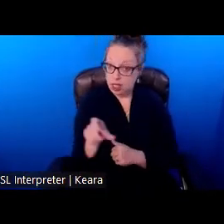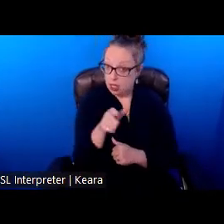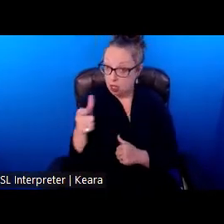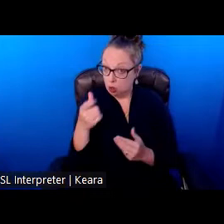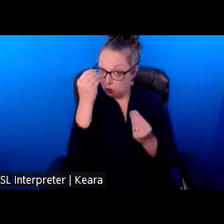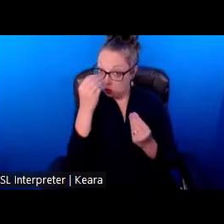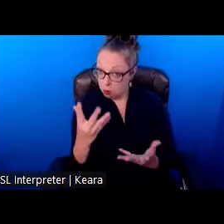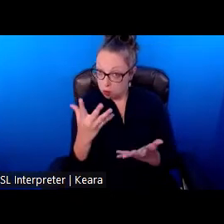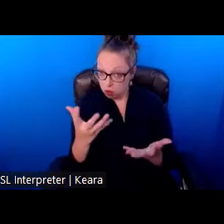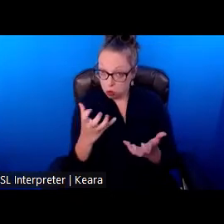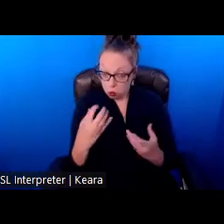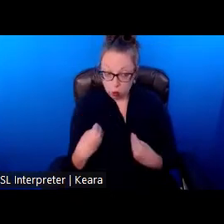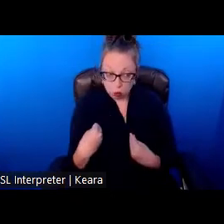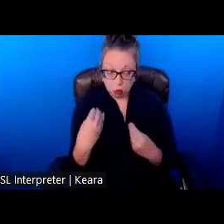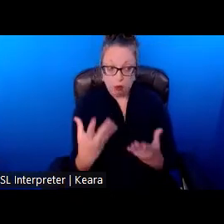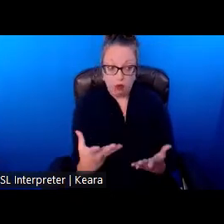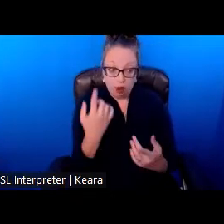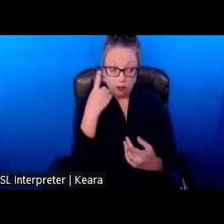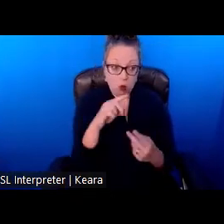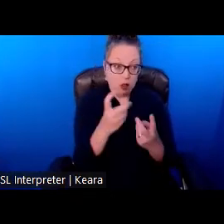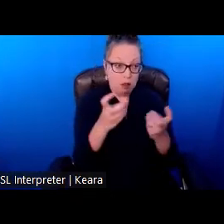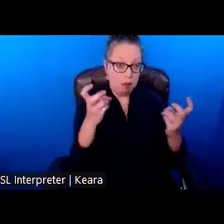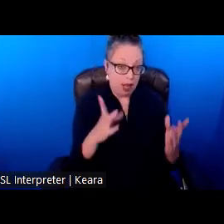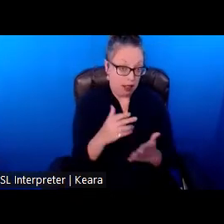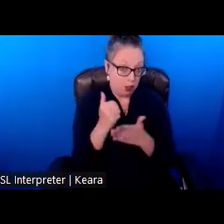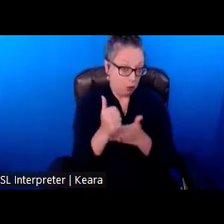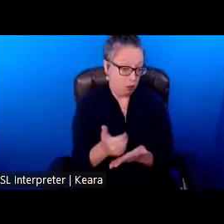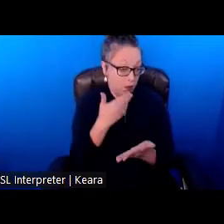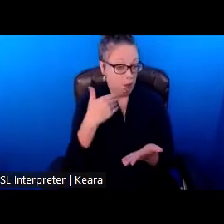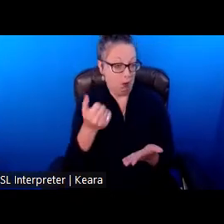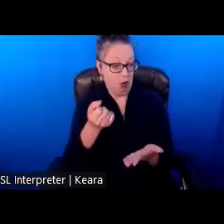to provide for the panelists to help them better understand the work submitted in this